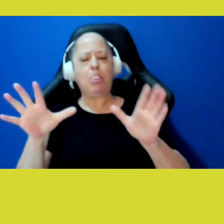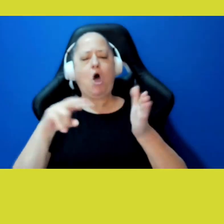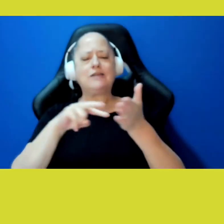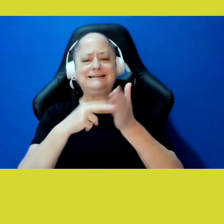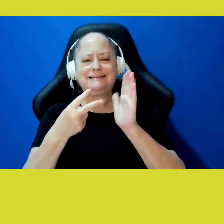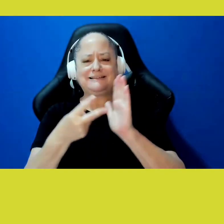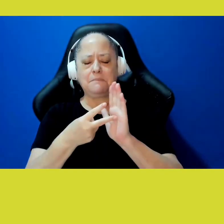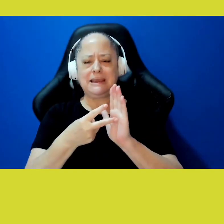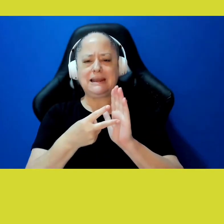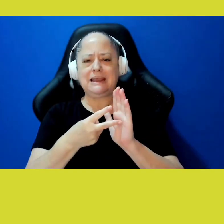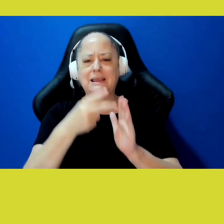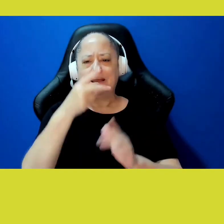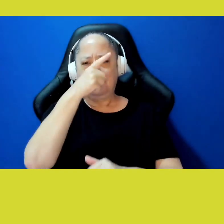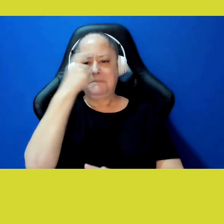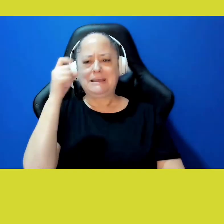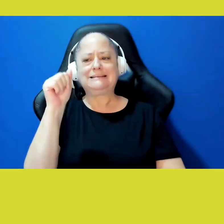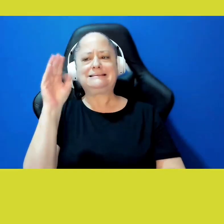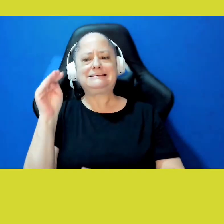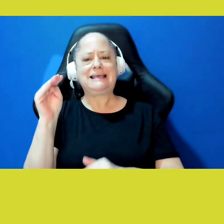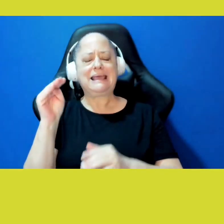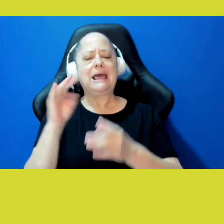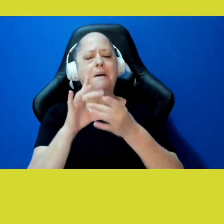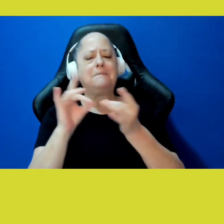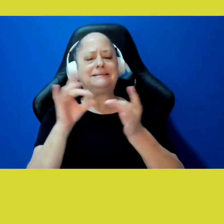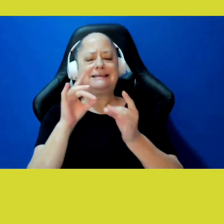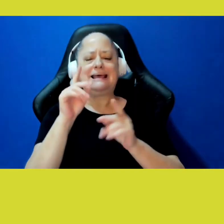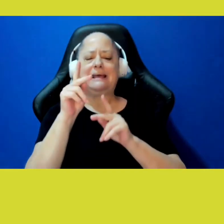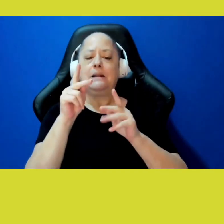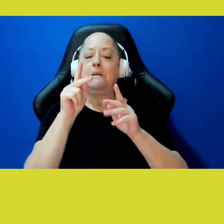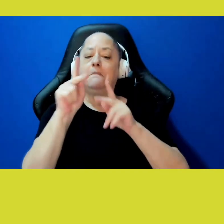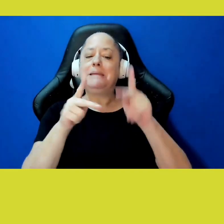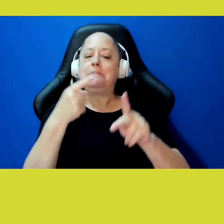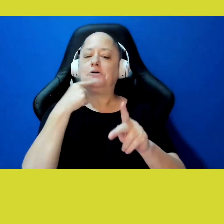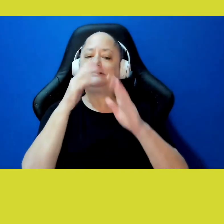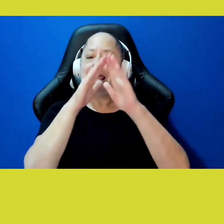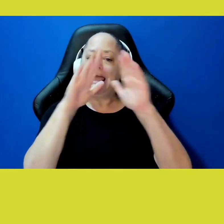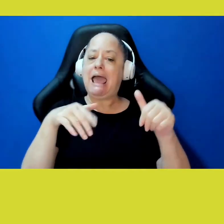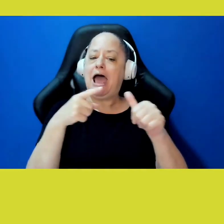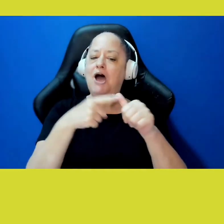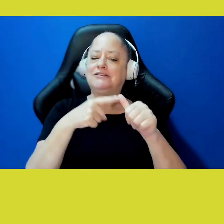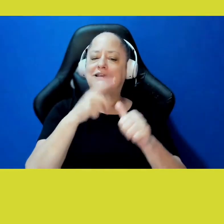because like sam said people will say housing first and 10 you know 10 people will say the term and they're